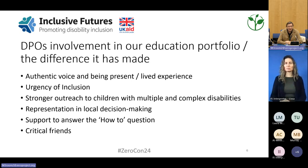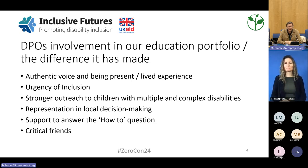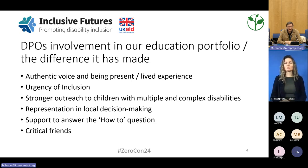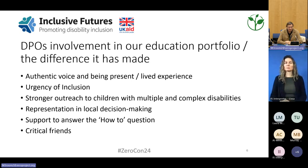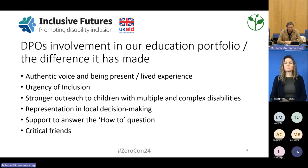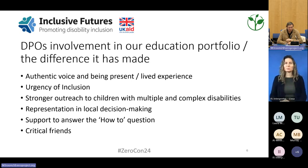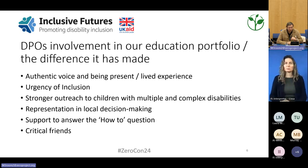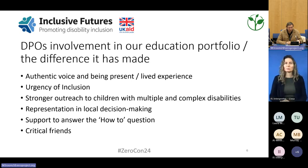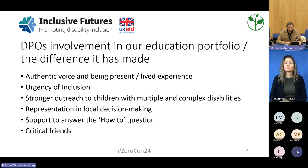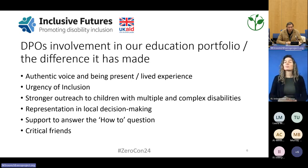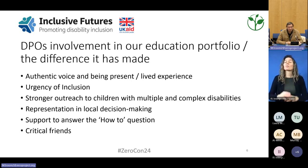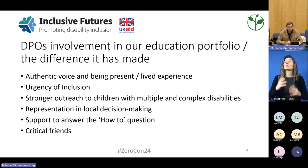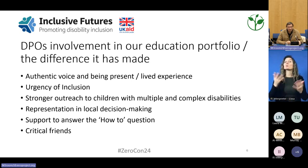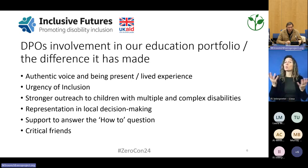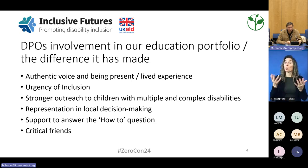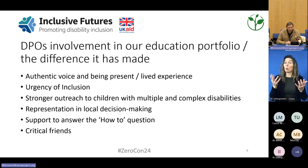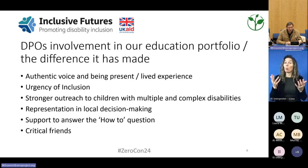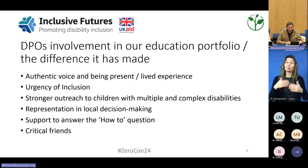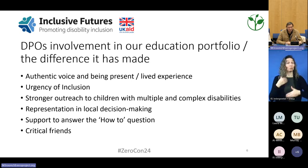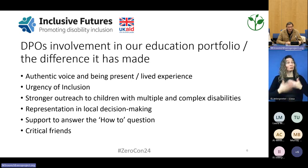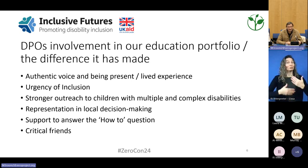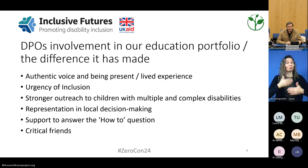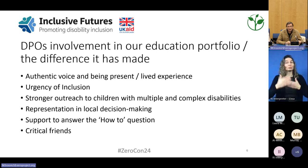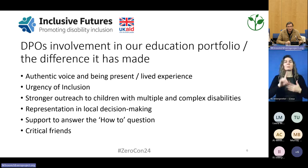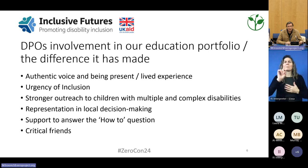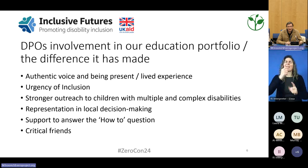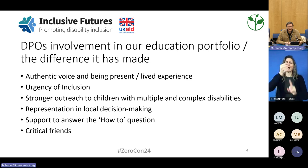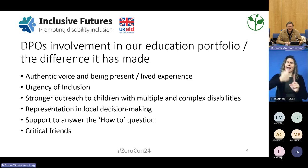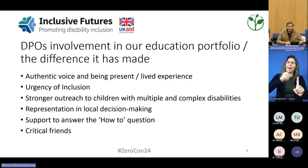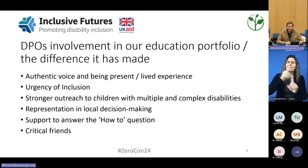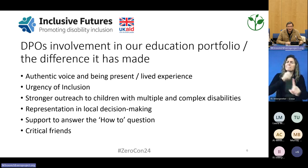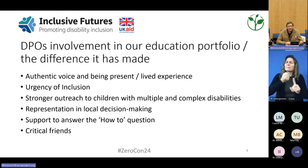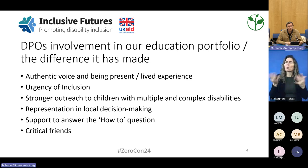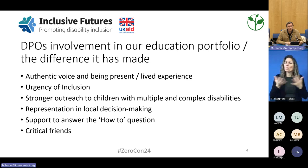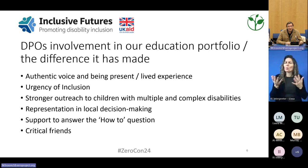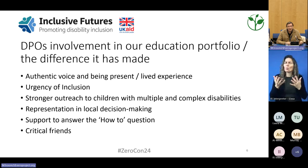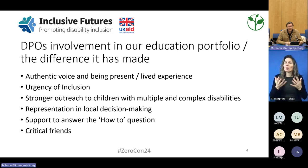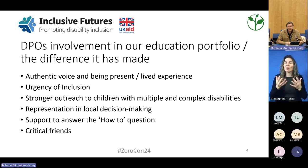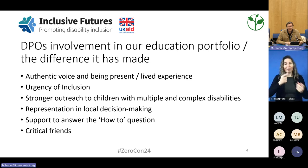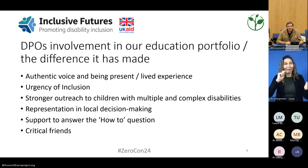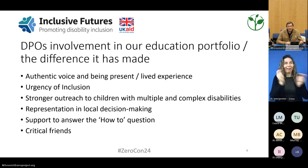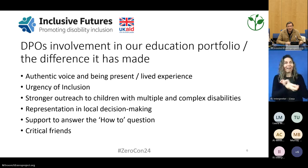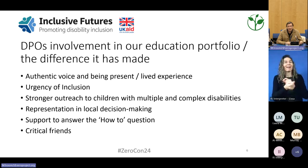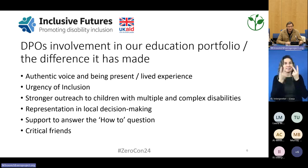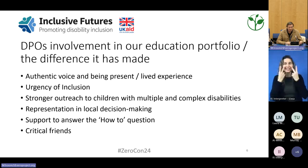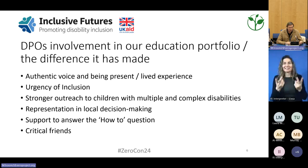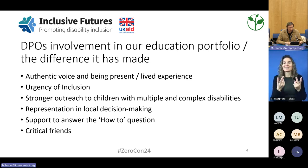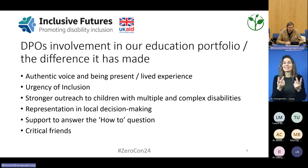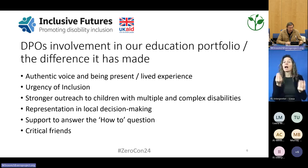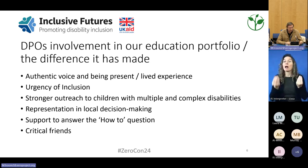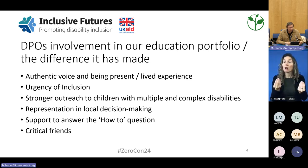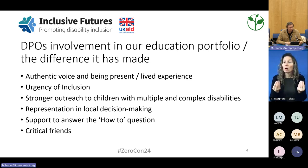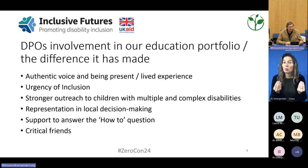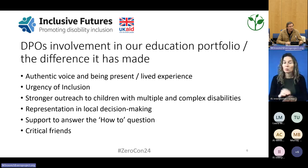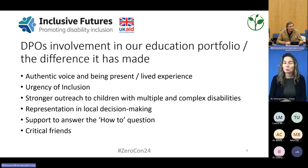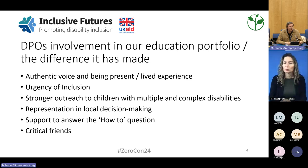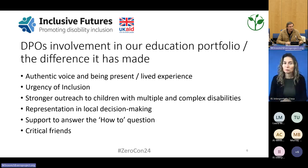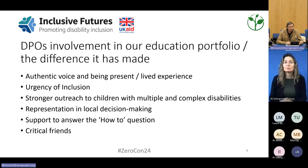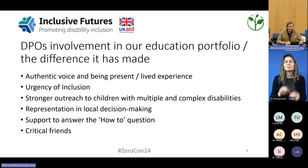has made. First of all, they present an authentic voice. They are being present, they have powerful